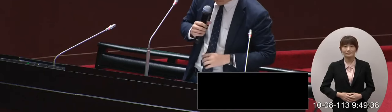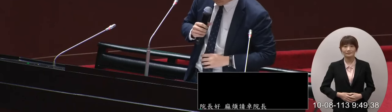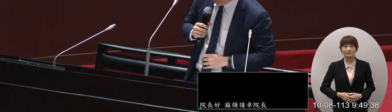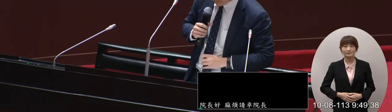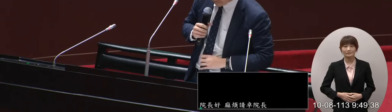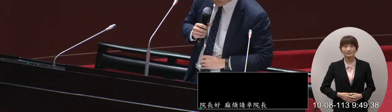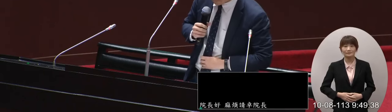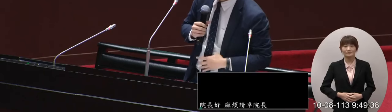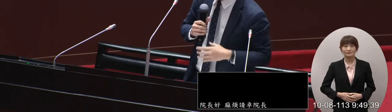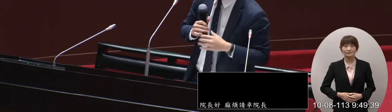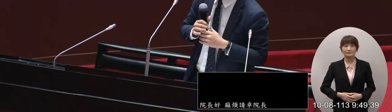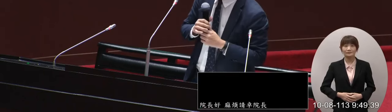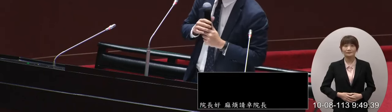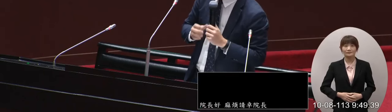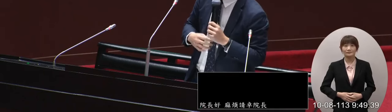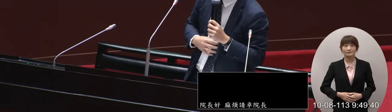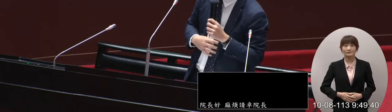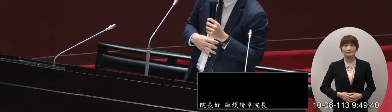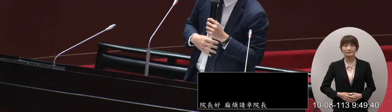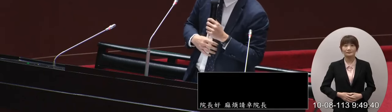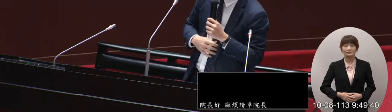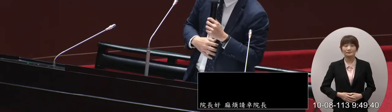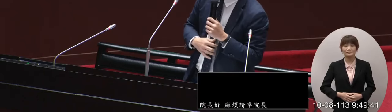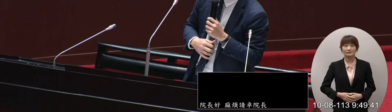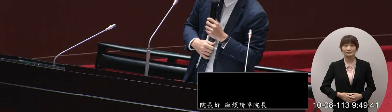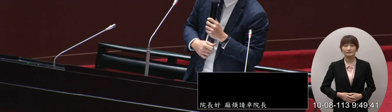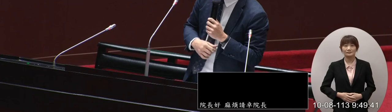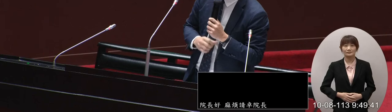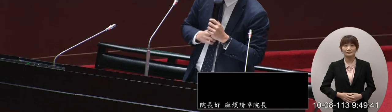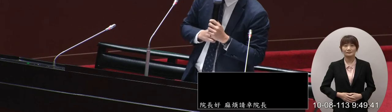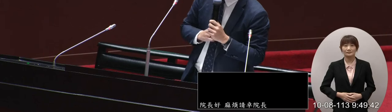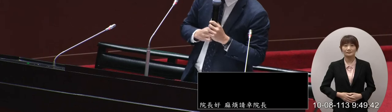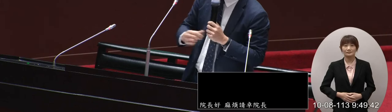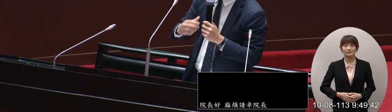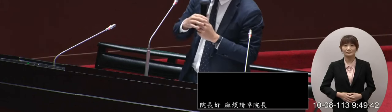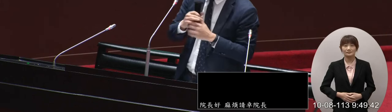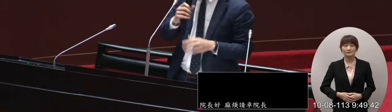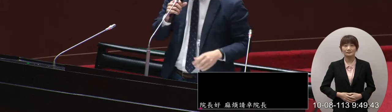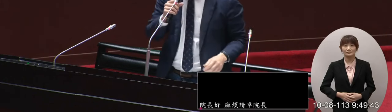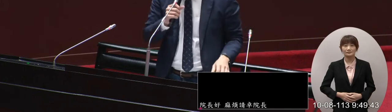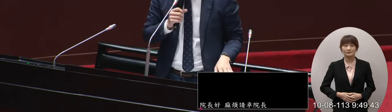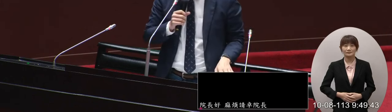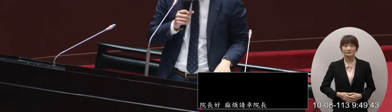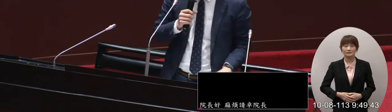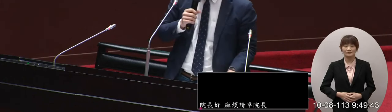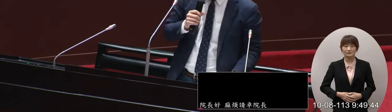Zhuo. Hello, Dean Zhuo. I would like to first make